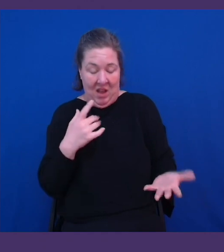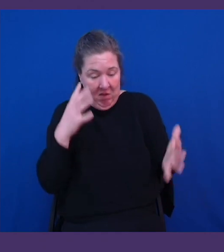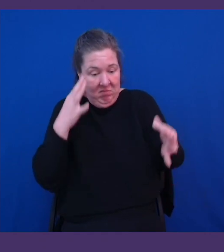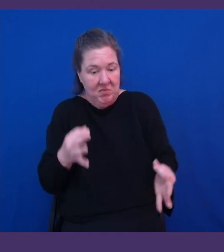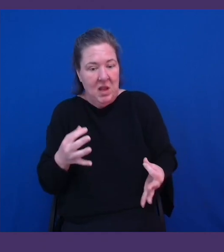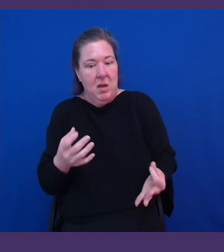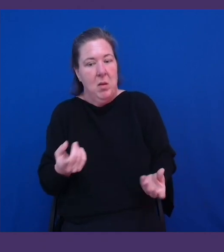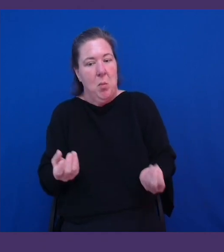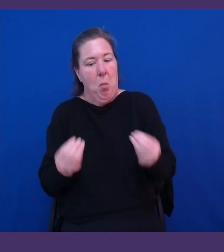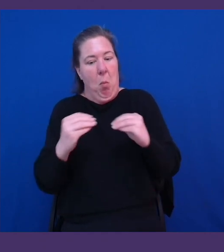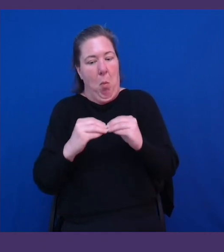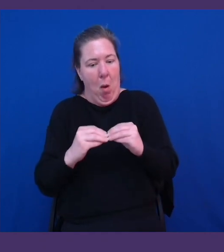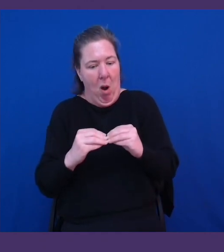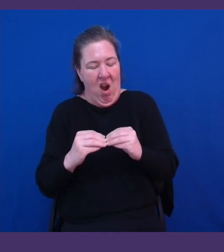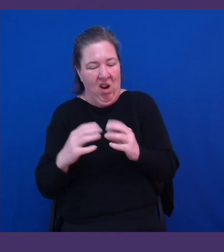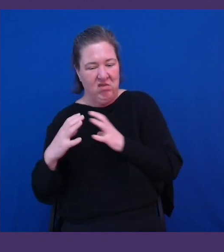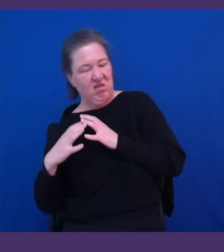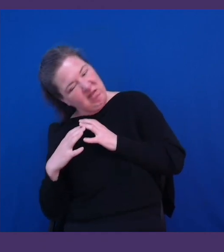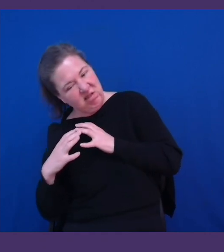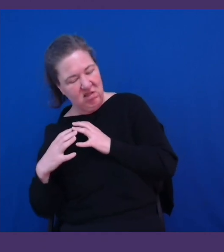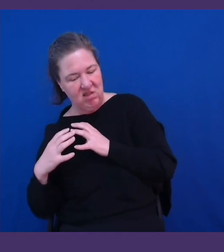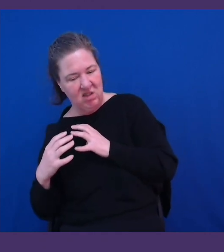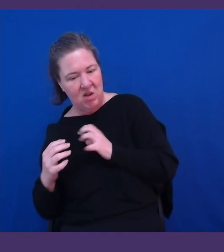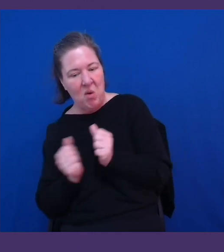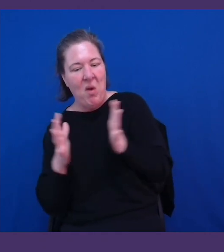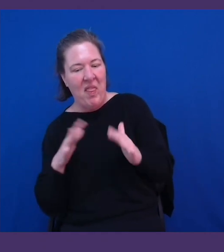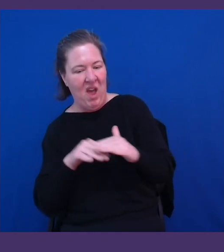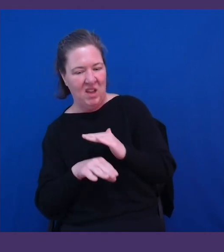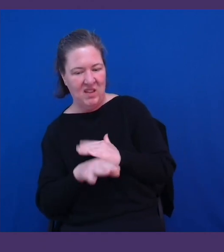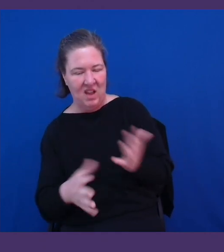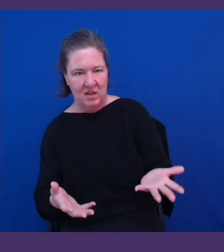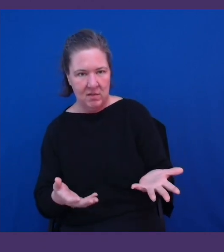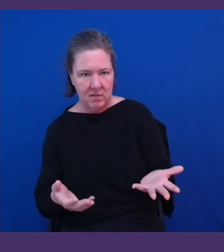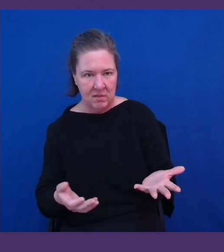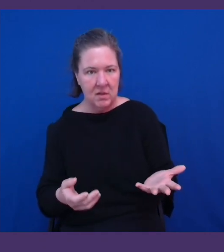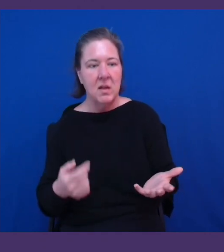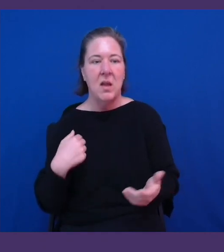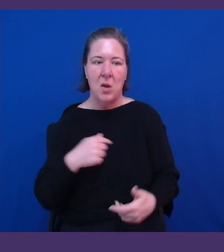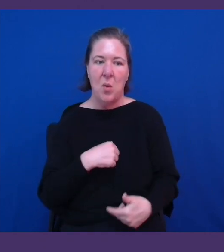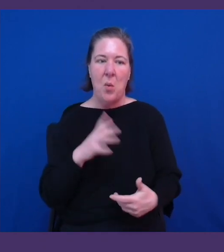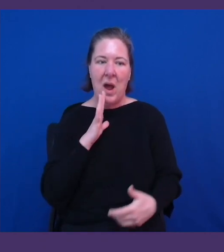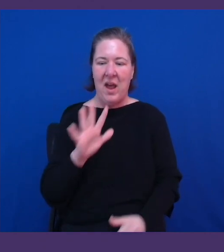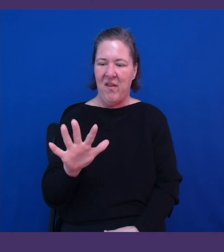to do something inaccessible," that's when I want to go 52 steps down in the menu to find something